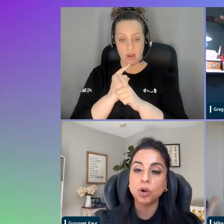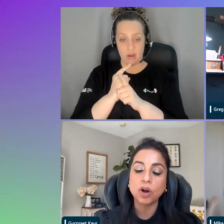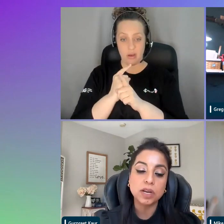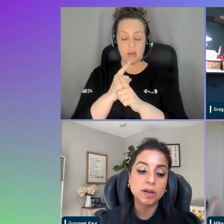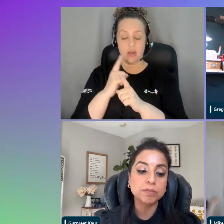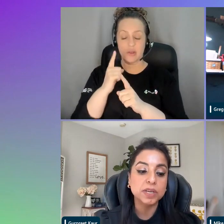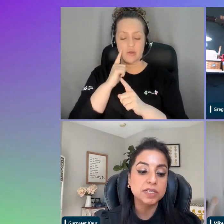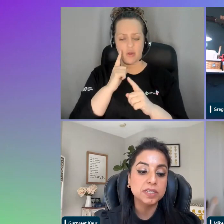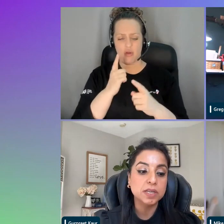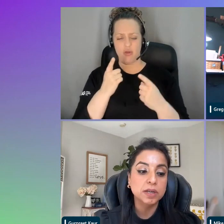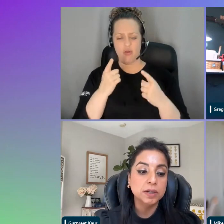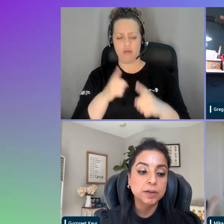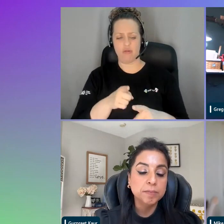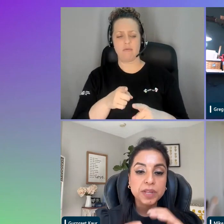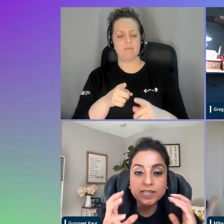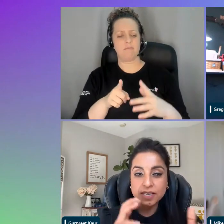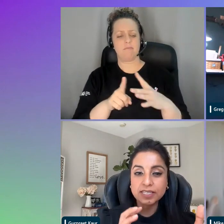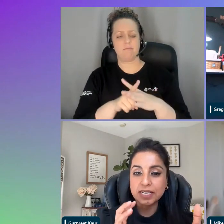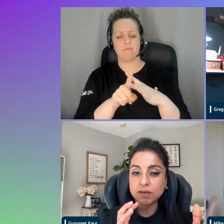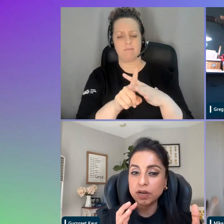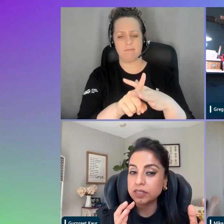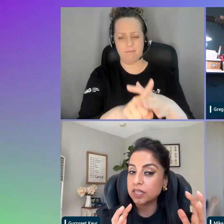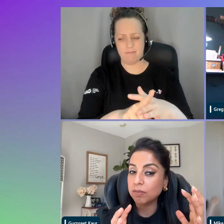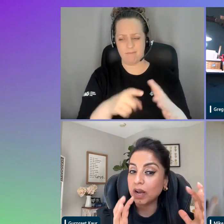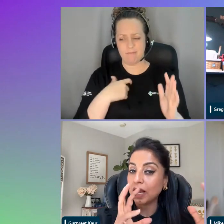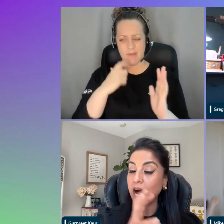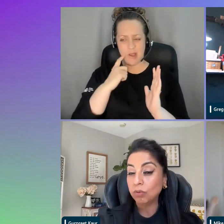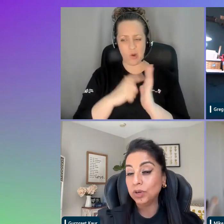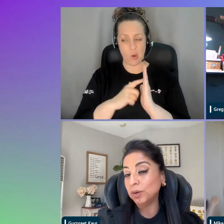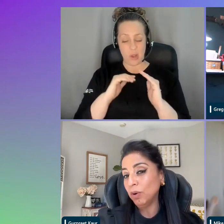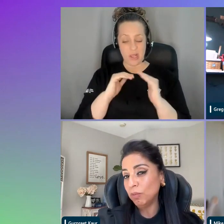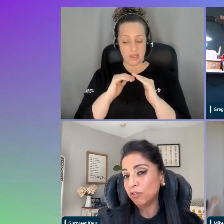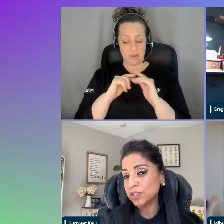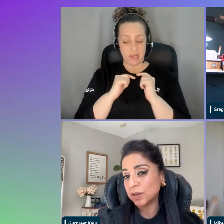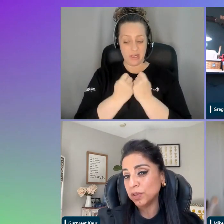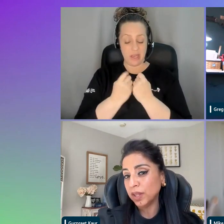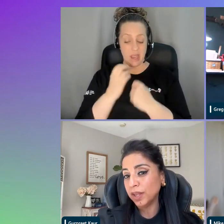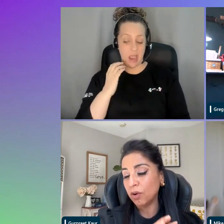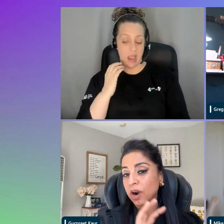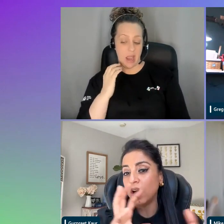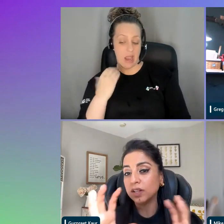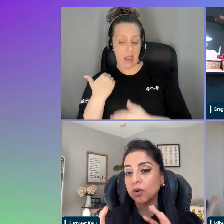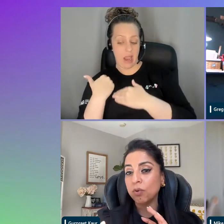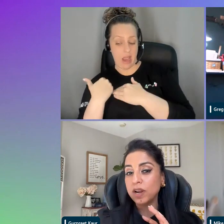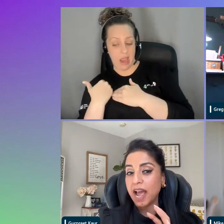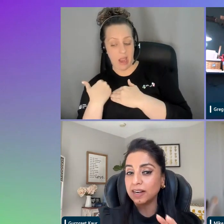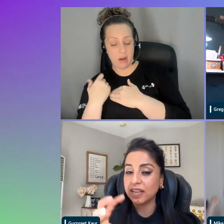comes up a lot in companies is, is the accessibility team accountable for something, or are they only acting as